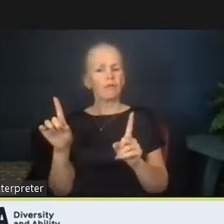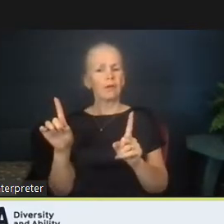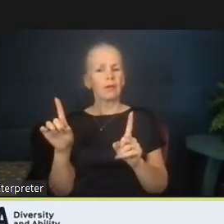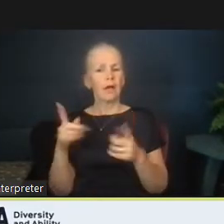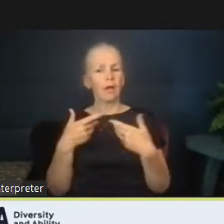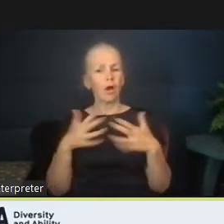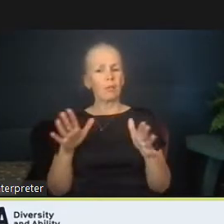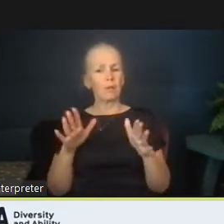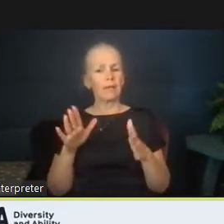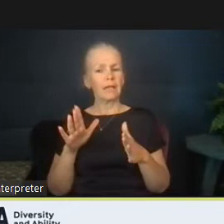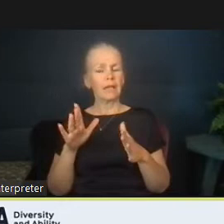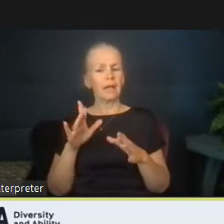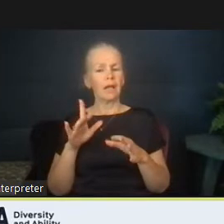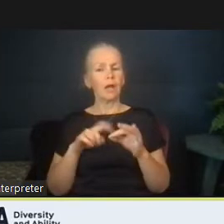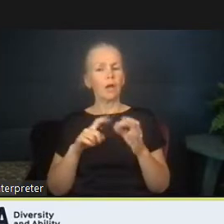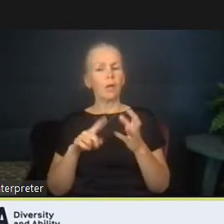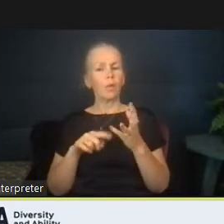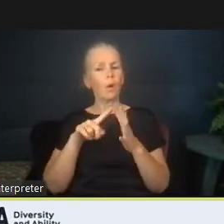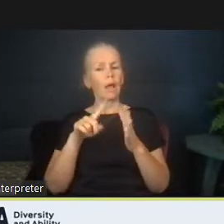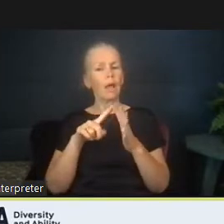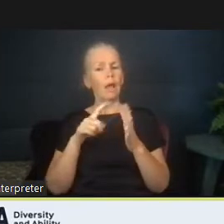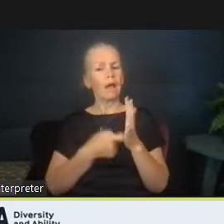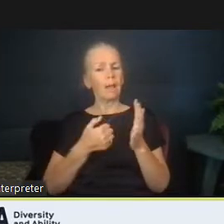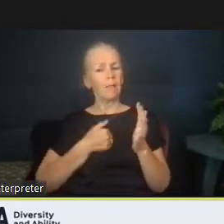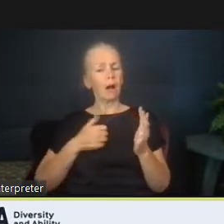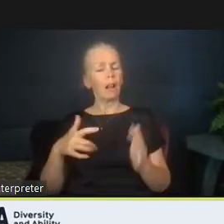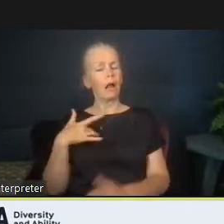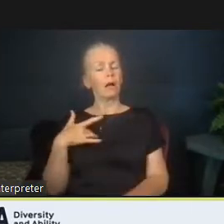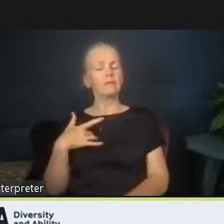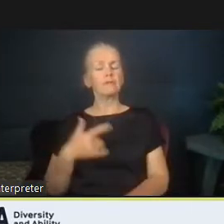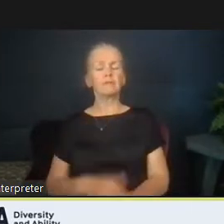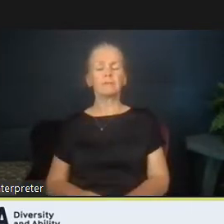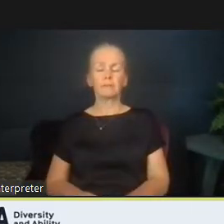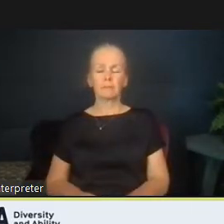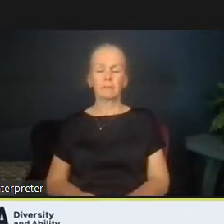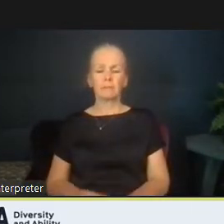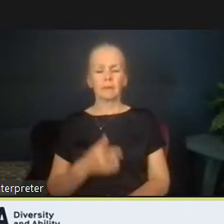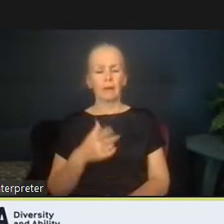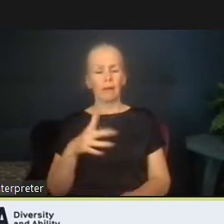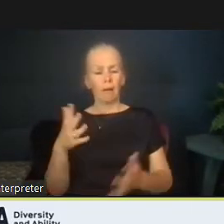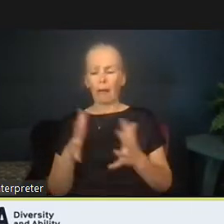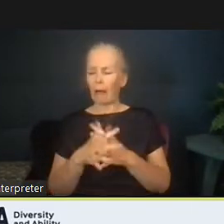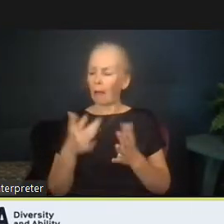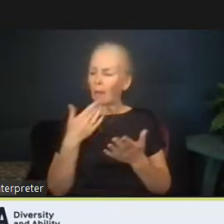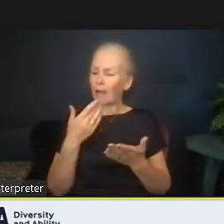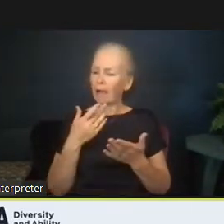queer in my everyday life. It came down to how practically I have a socio-political identity,